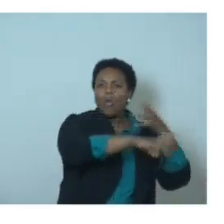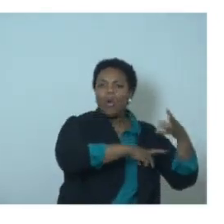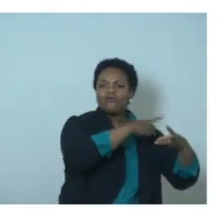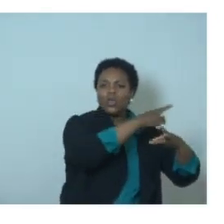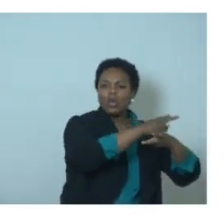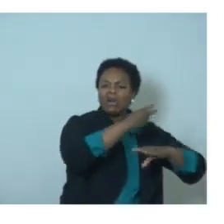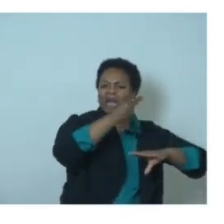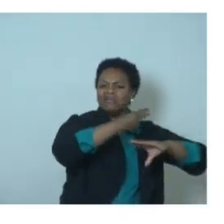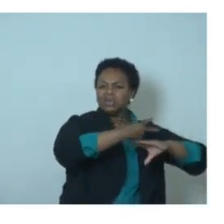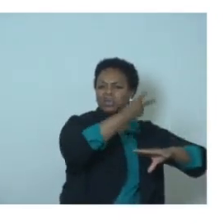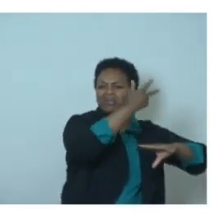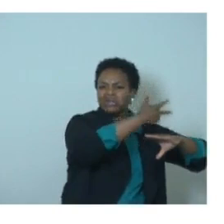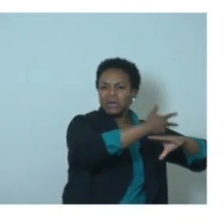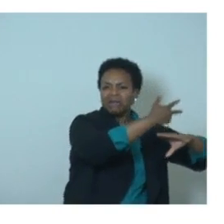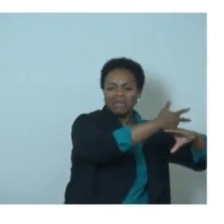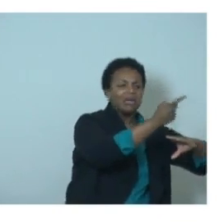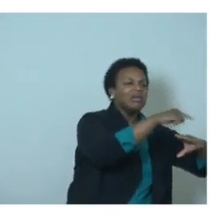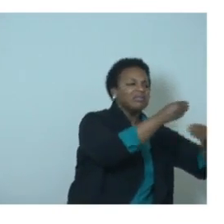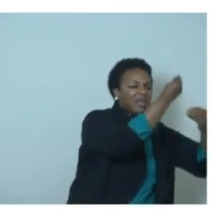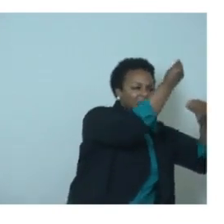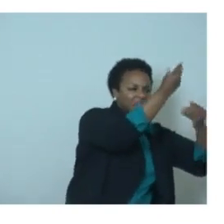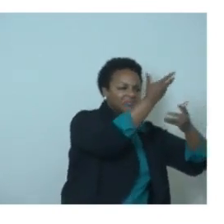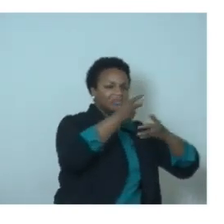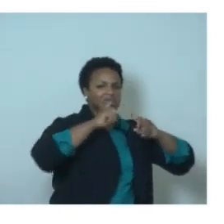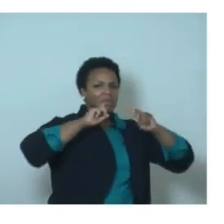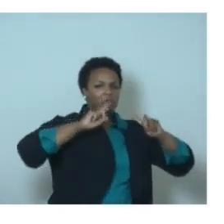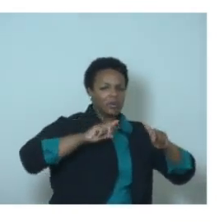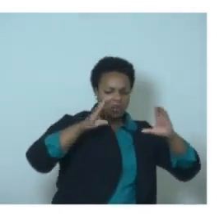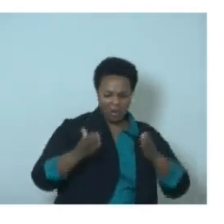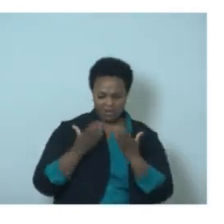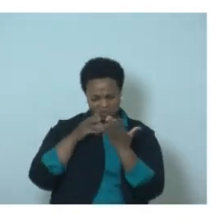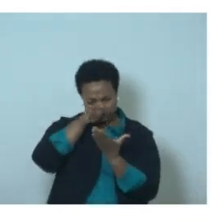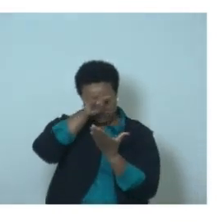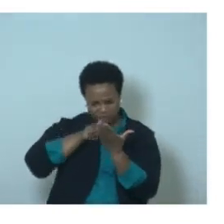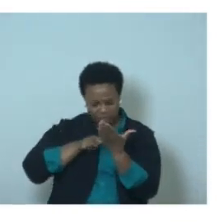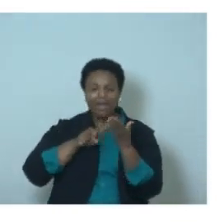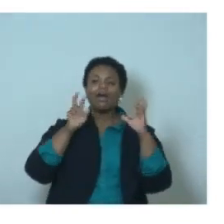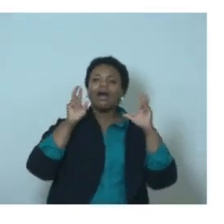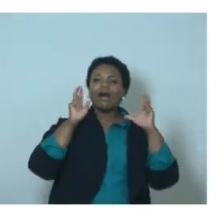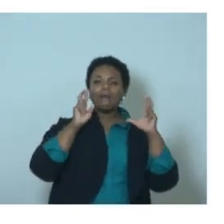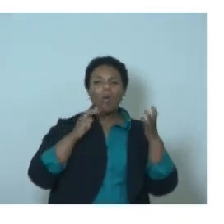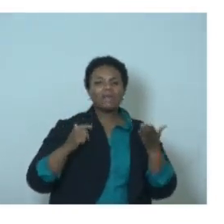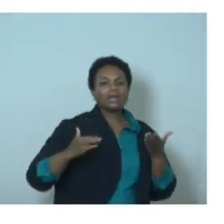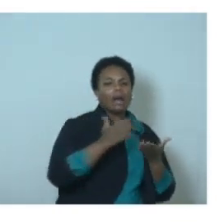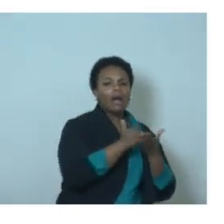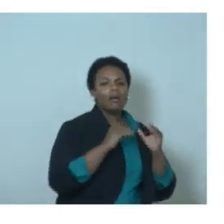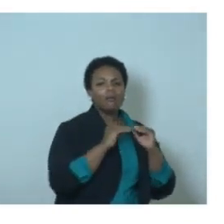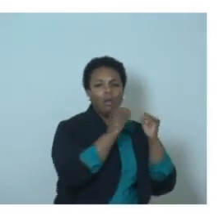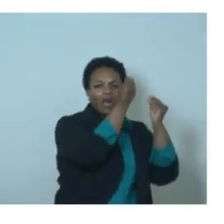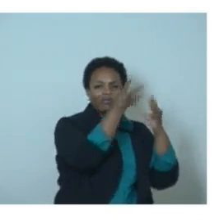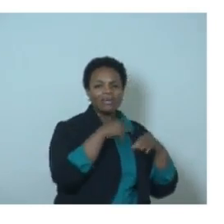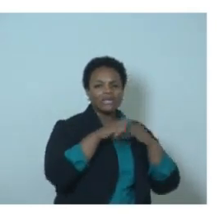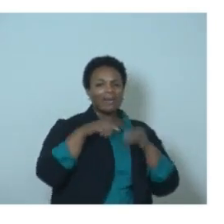THEY HAVE EVERY THREE TO EVERY OTHER DAY. THEY SENT OUT A BIG REPORT OF ABSTRACTS OF EVERYTHING.